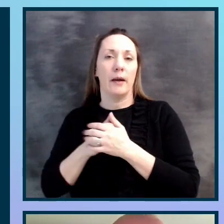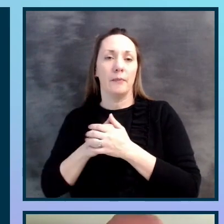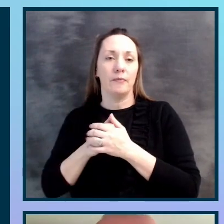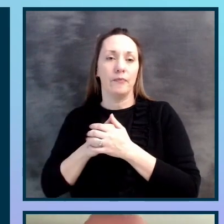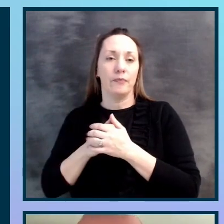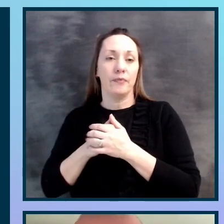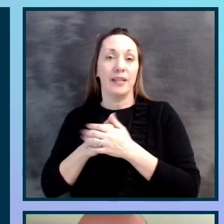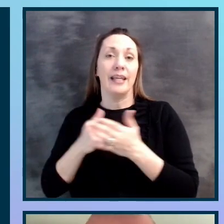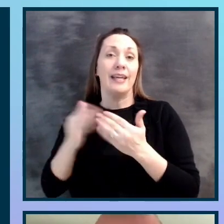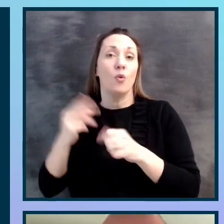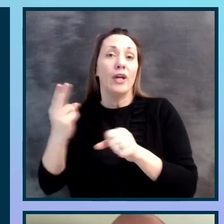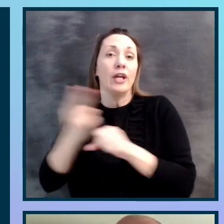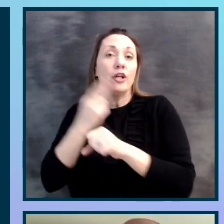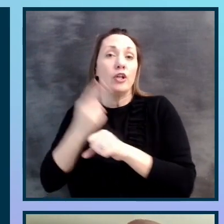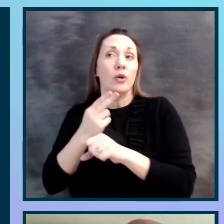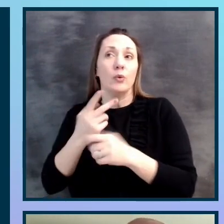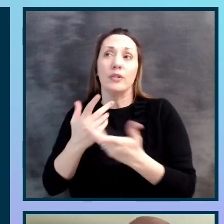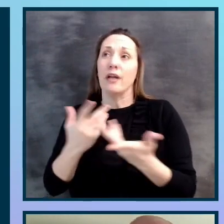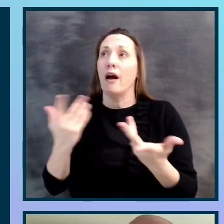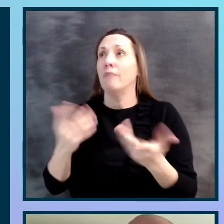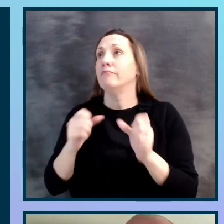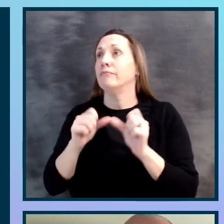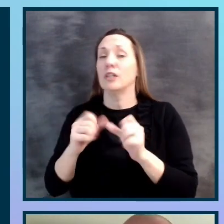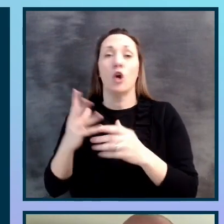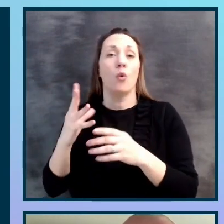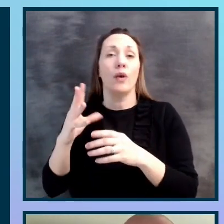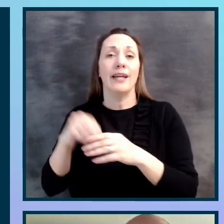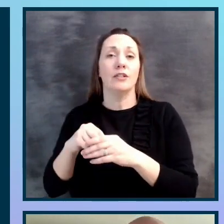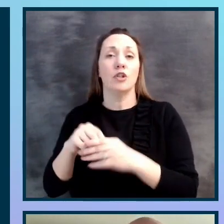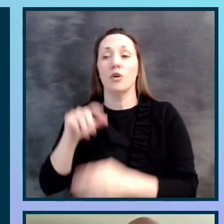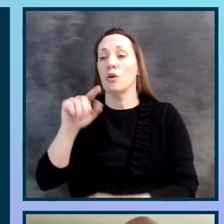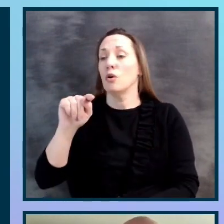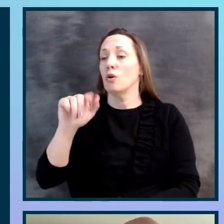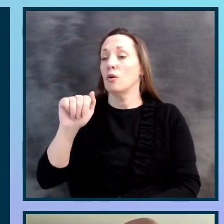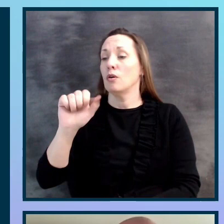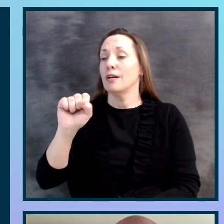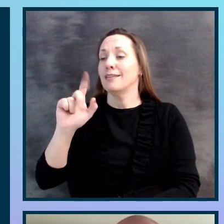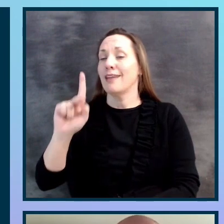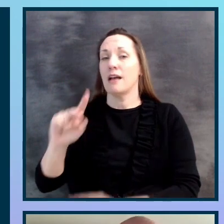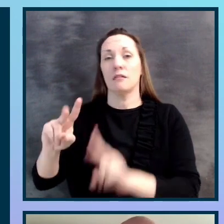If we could even use quantitative, you can even go into sort of task analysis for deeper exploration